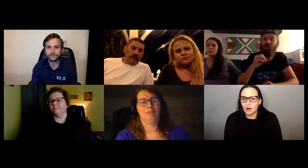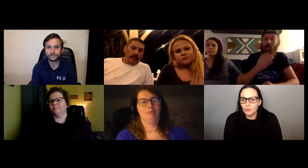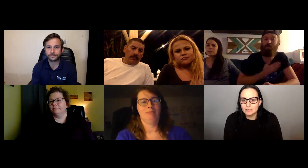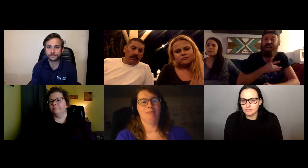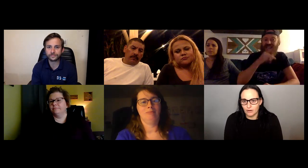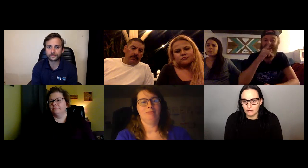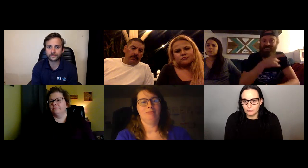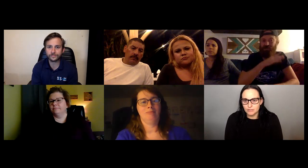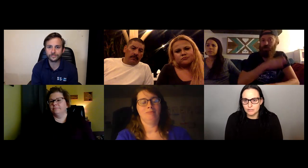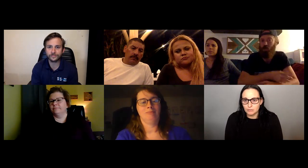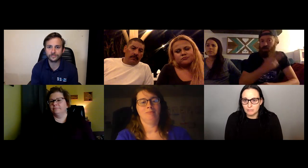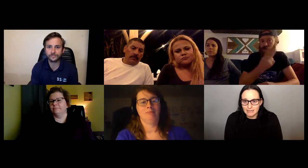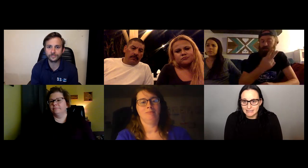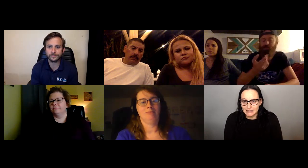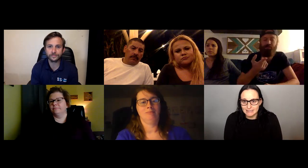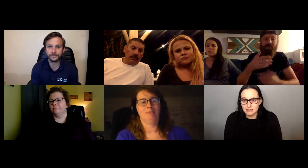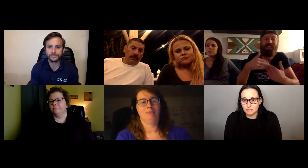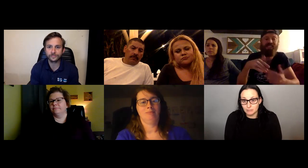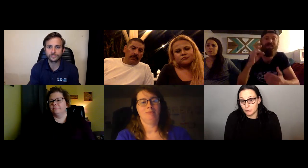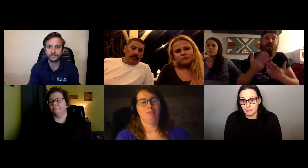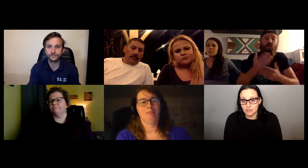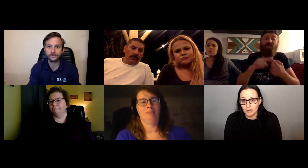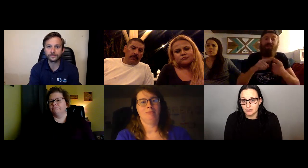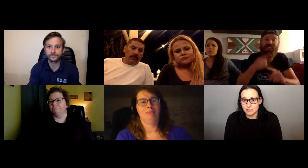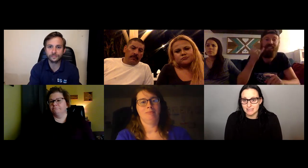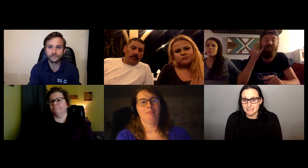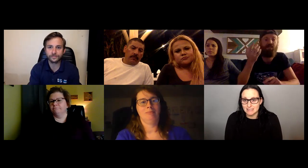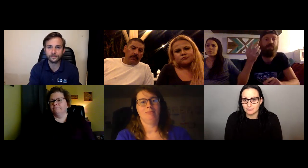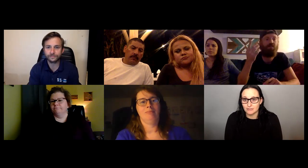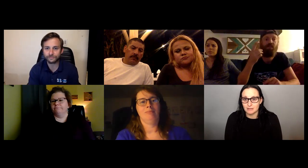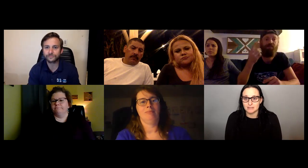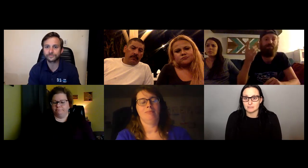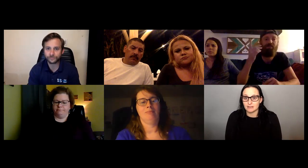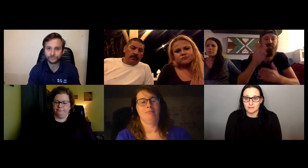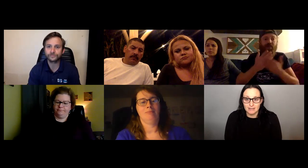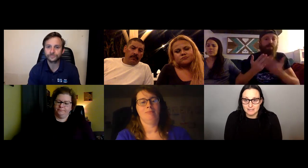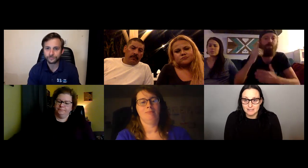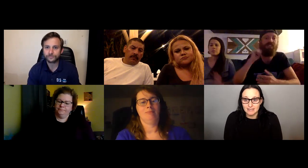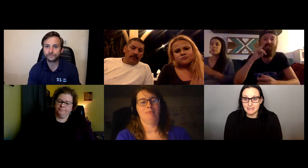always involved so my kids might both of my daughters it's easy for them to make